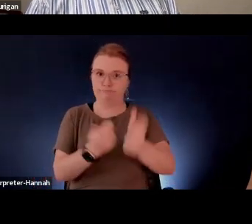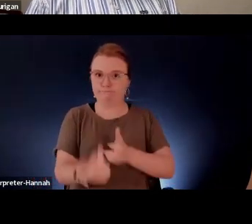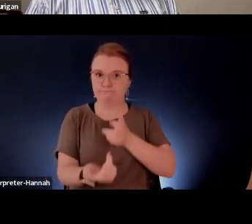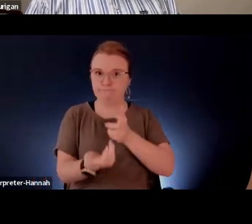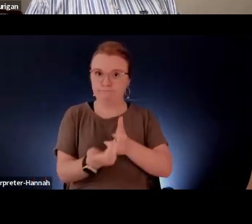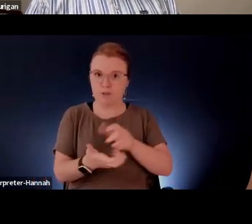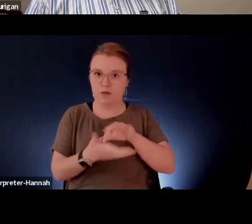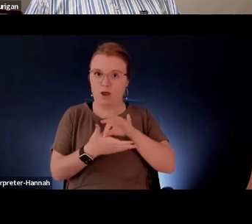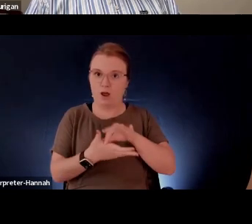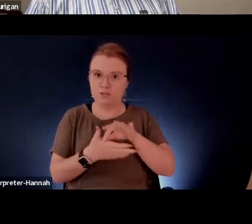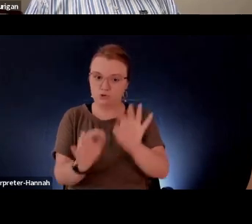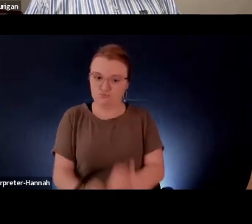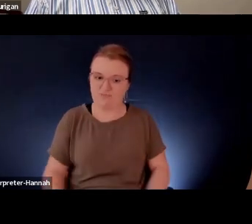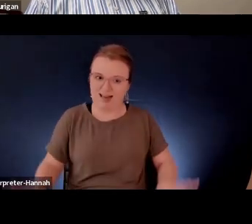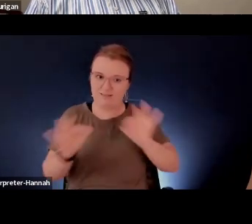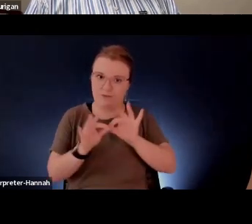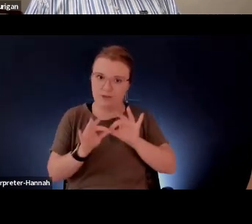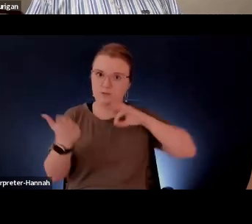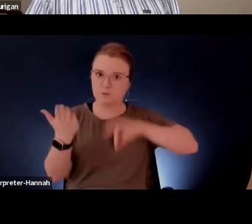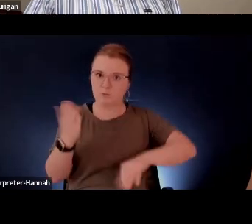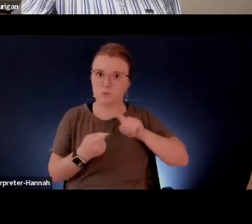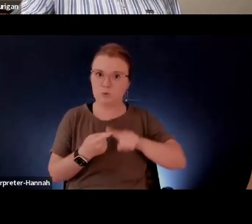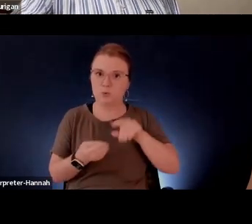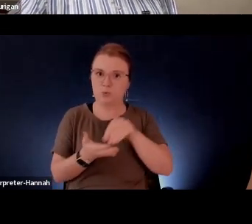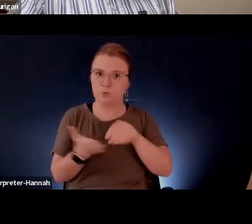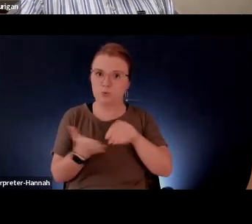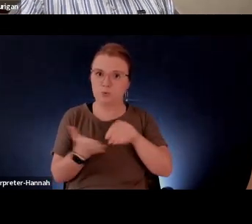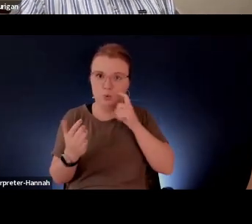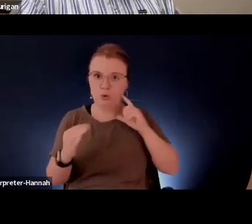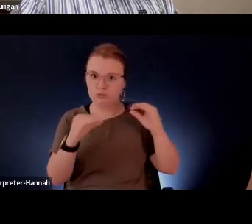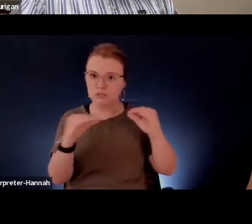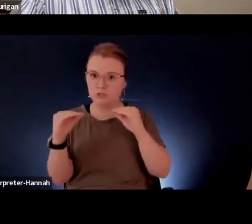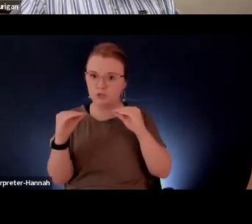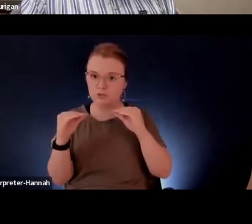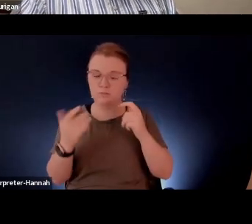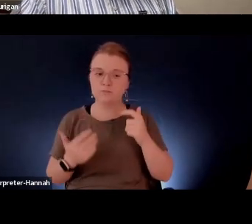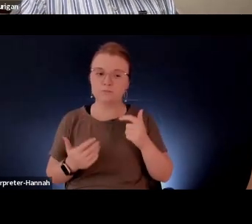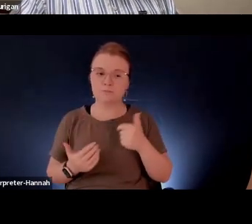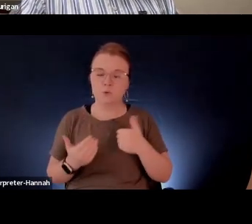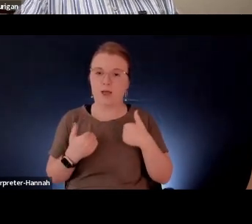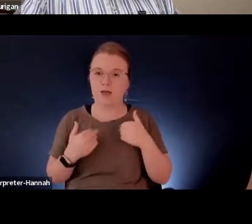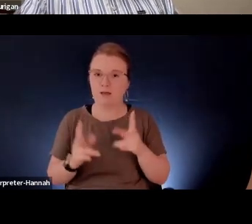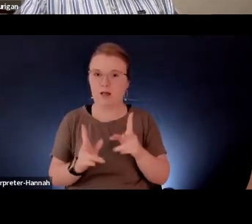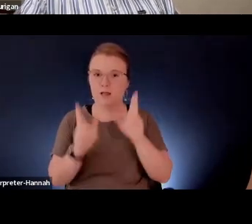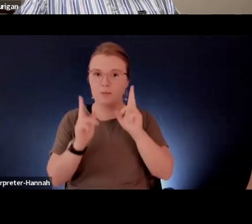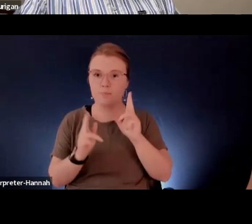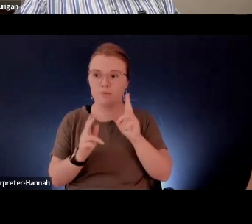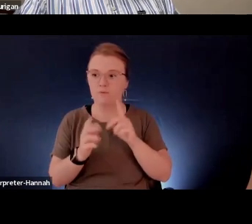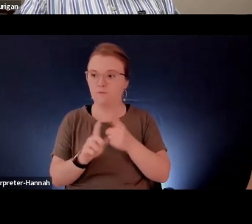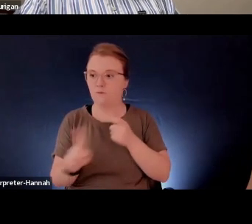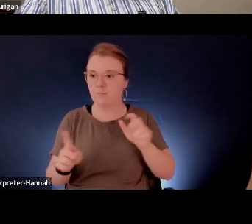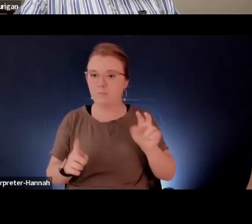to your students that you teach. I have a little clip here from a news reel that you'll be able to hear